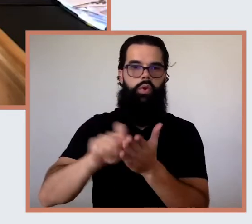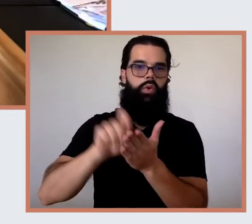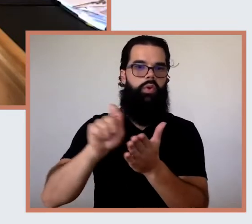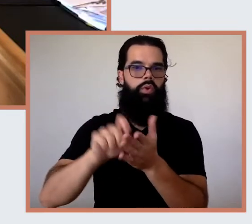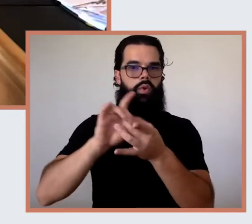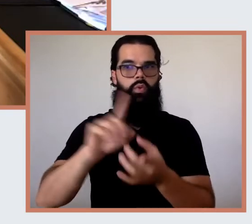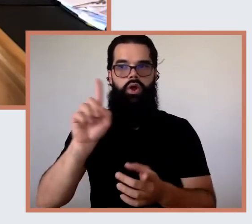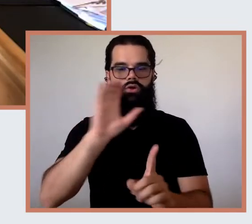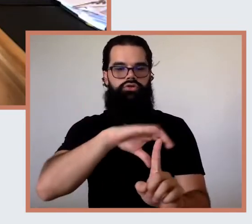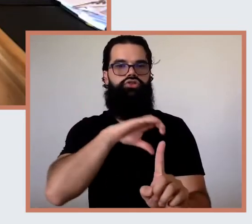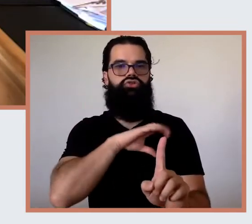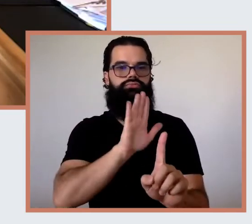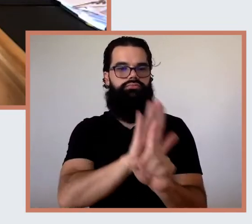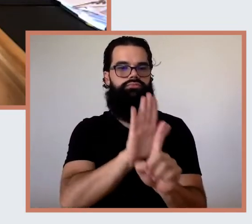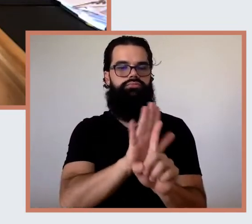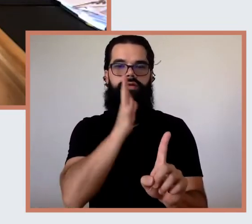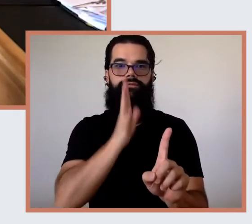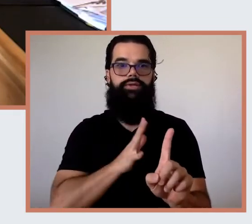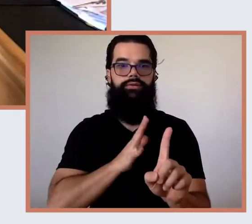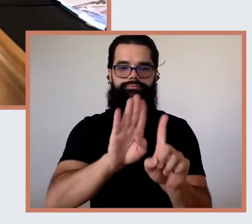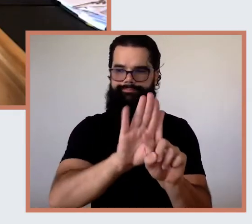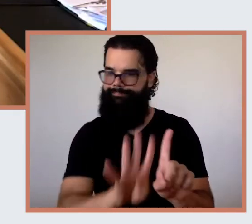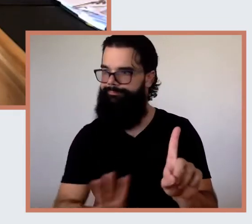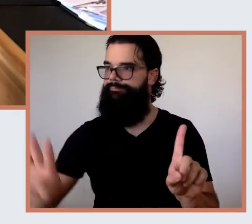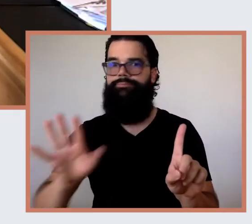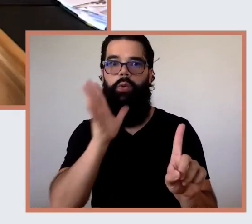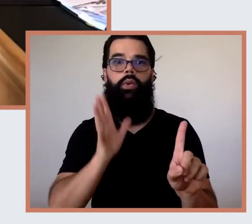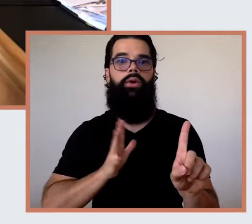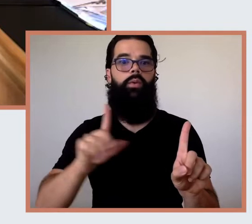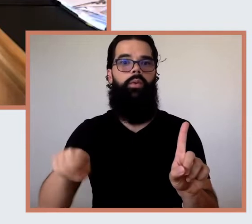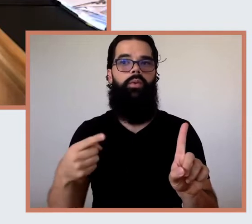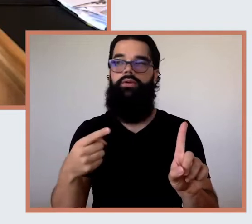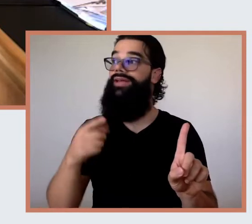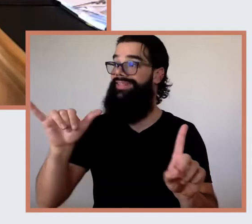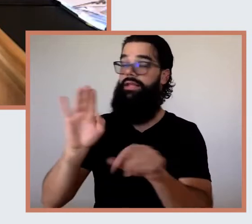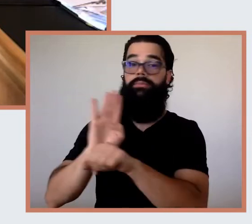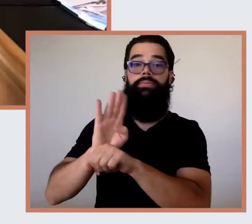Yeah, if you're writing something where you have characters who are a lot of female characters, you should,